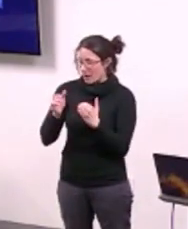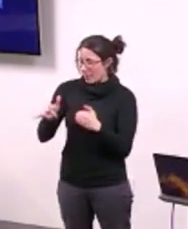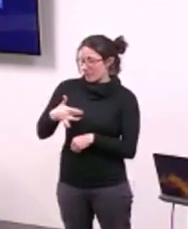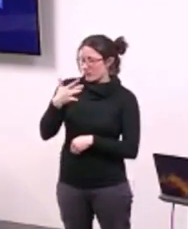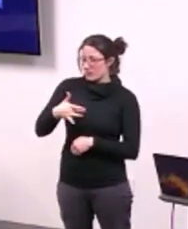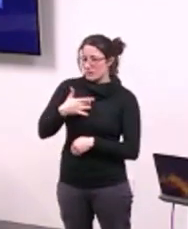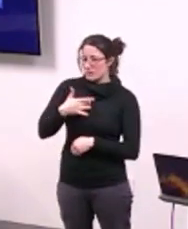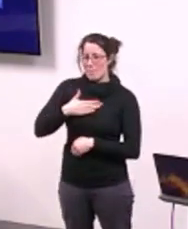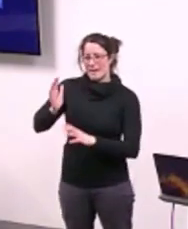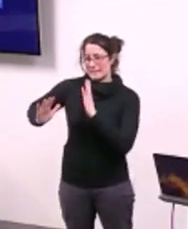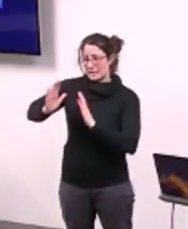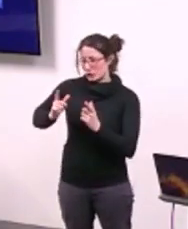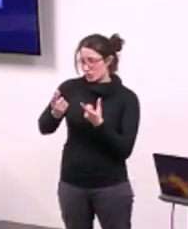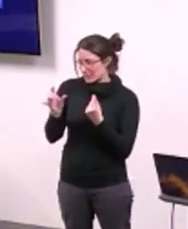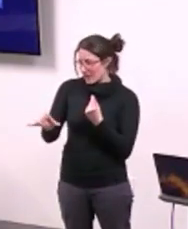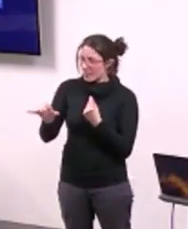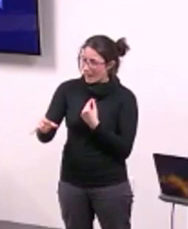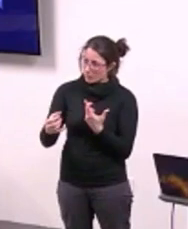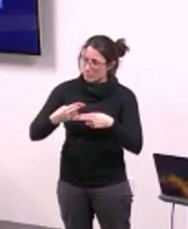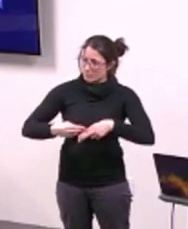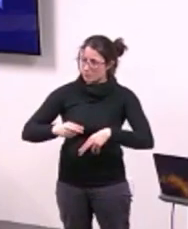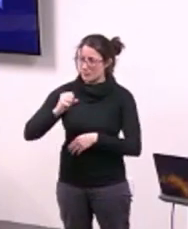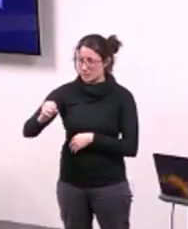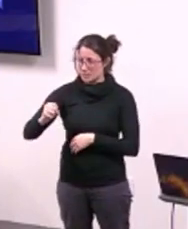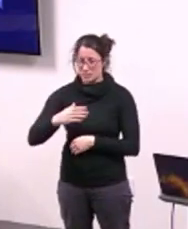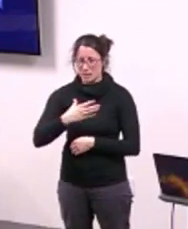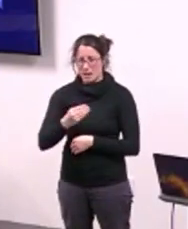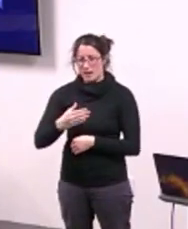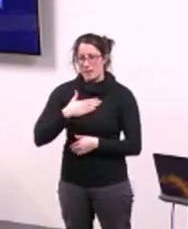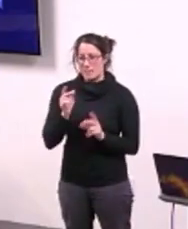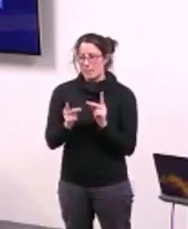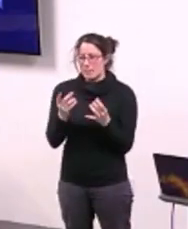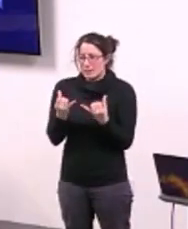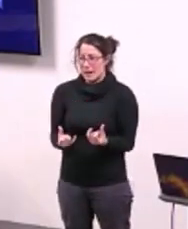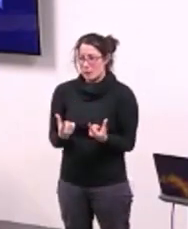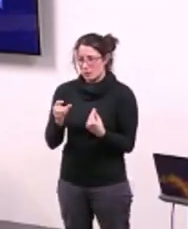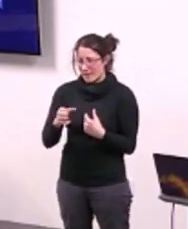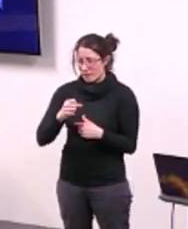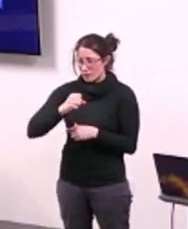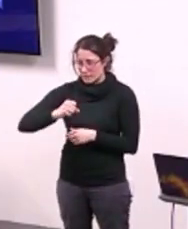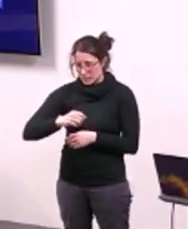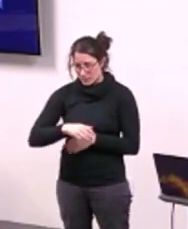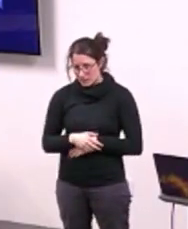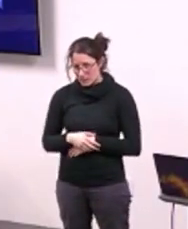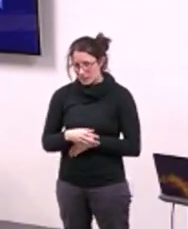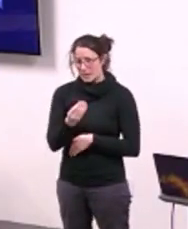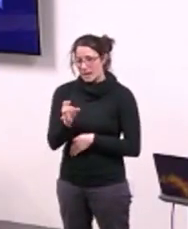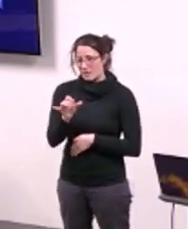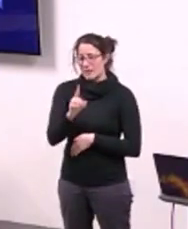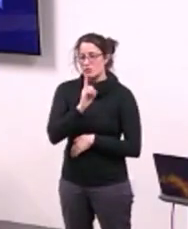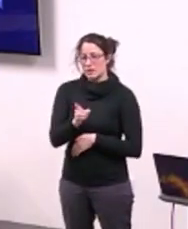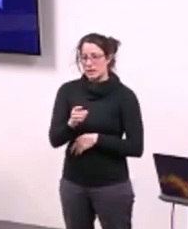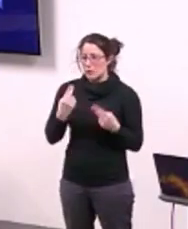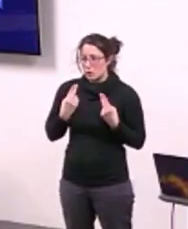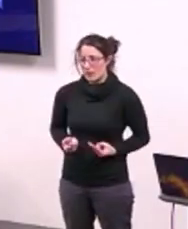And that was resistance. And that's what my folks now are doing, and that's resistance. And it's quite human, quite natural,